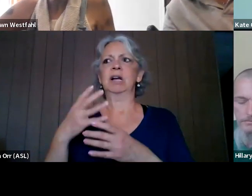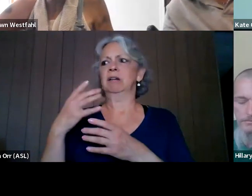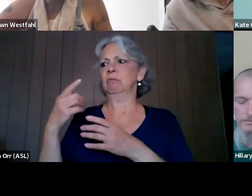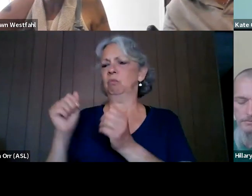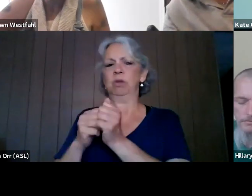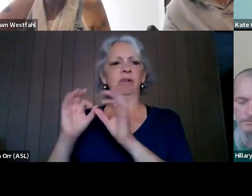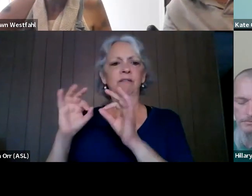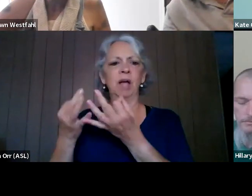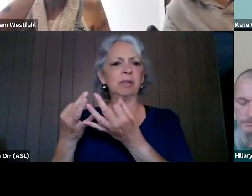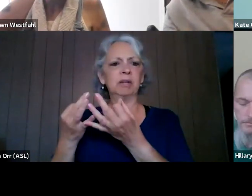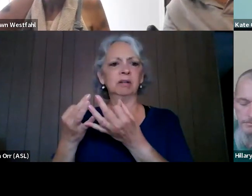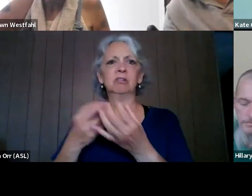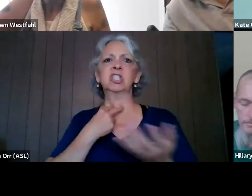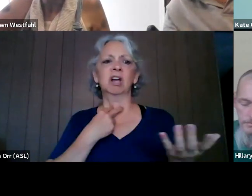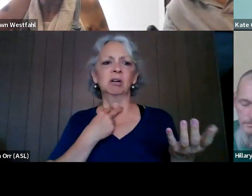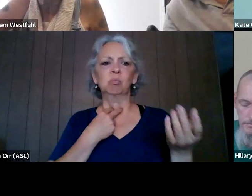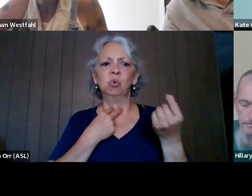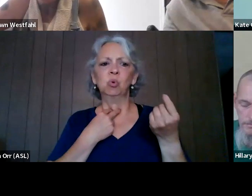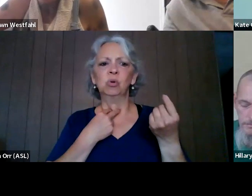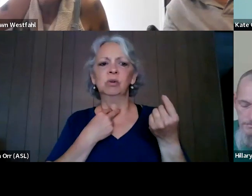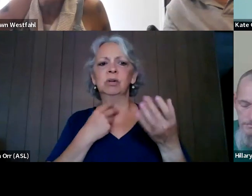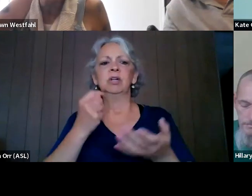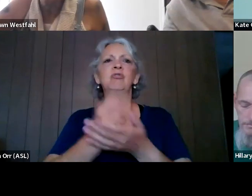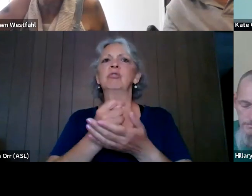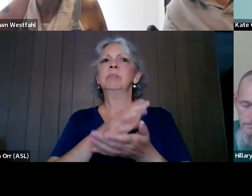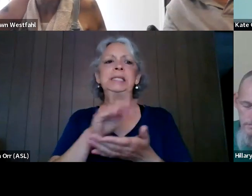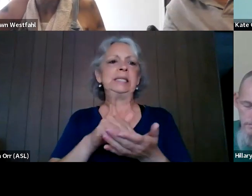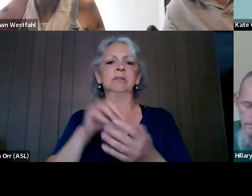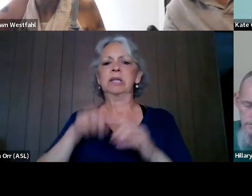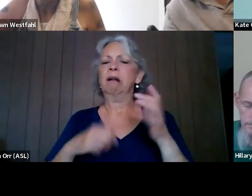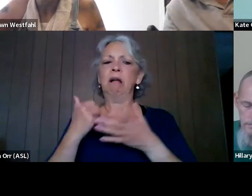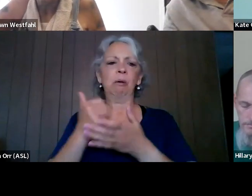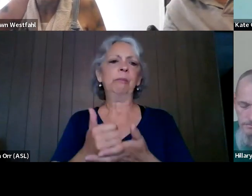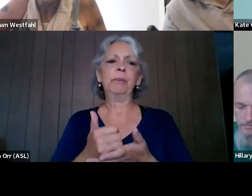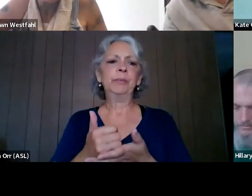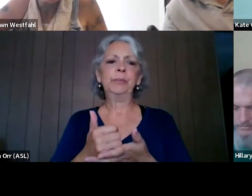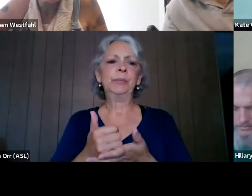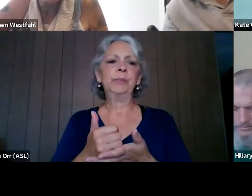What do you do? Treatment centers can't help you. What do you do?